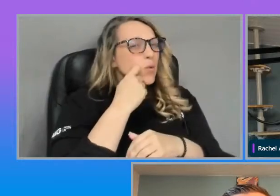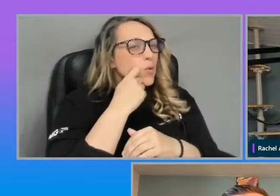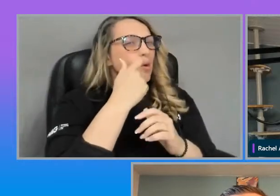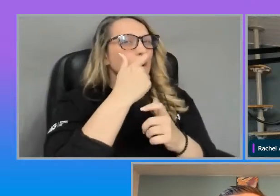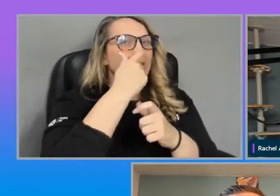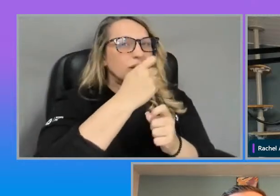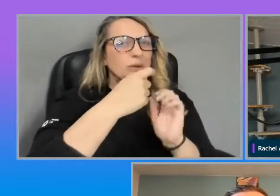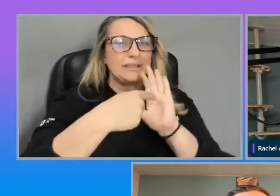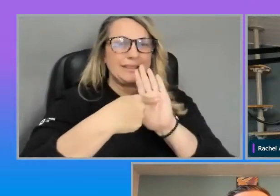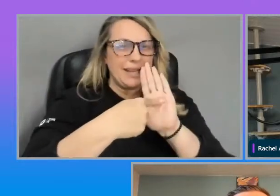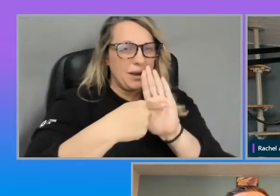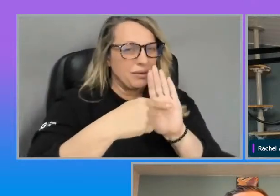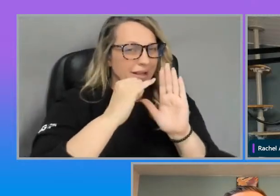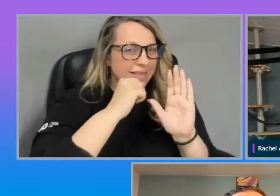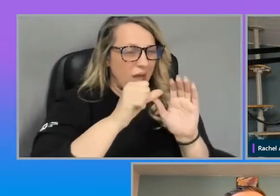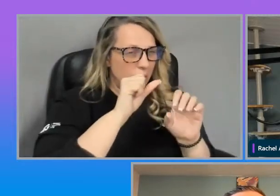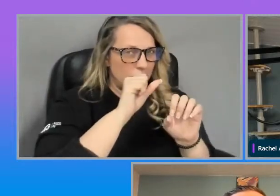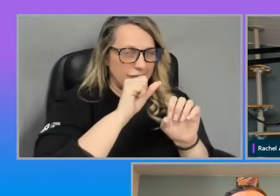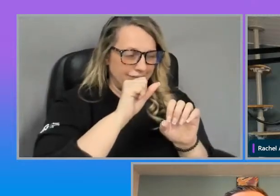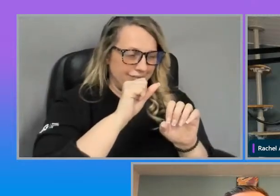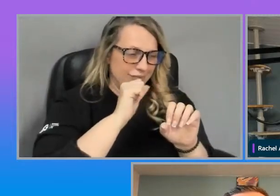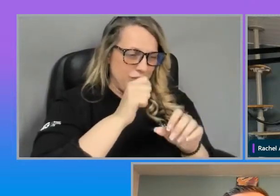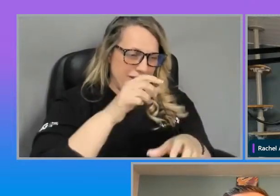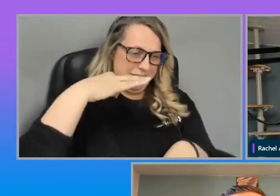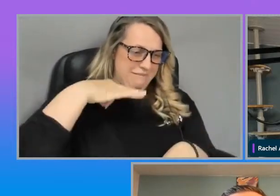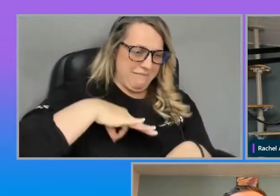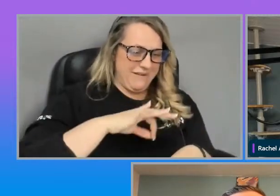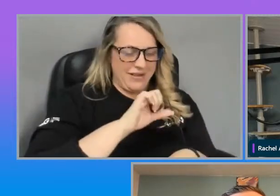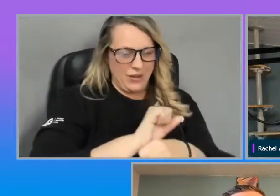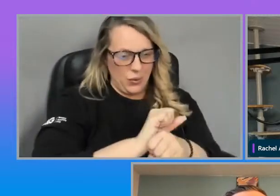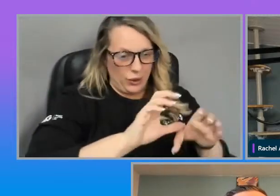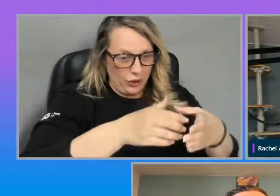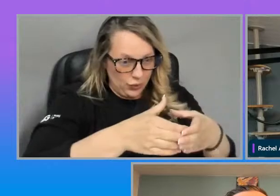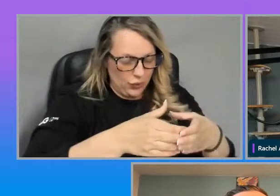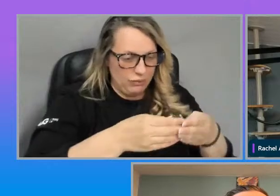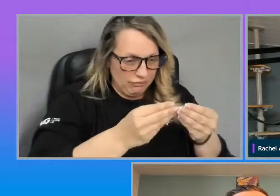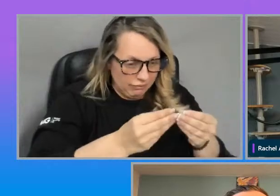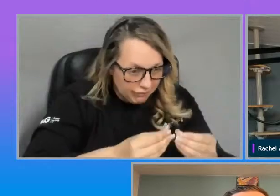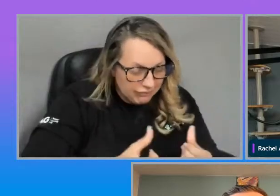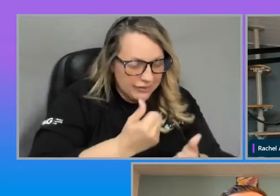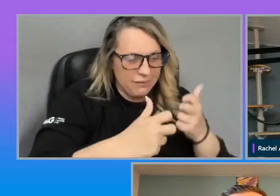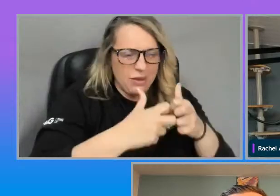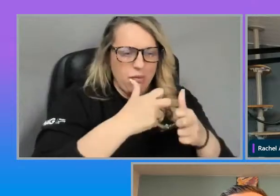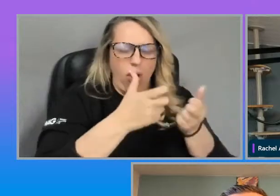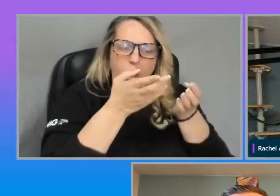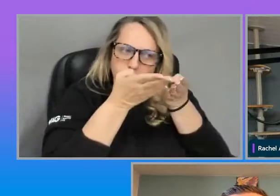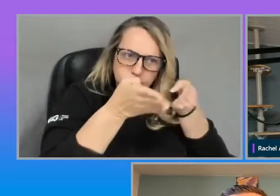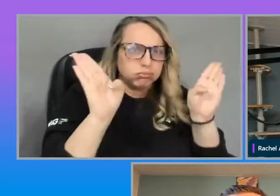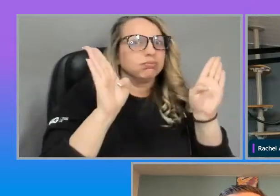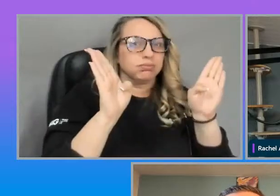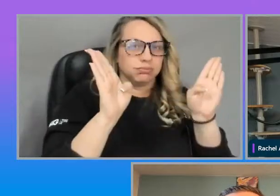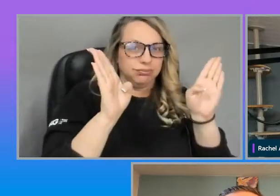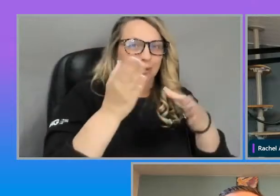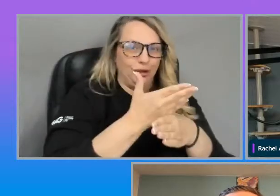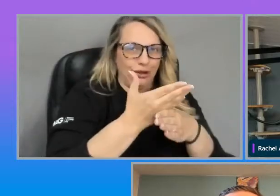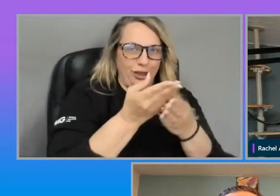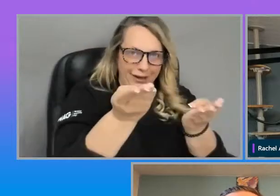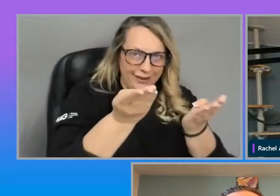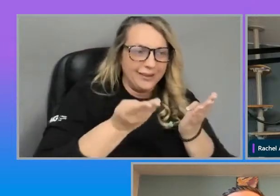interesting examples that would help the working group work through some of these problems, it sounds like they are very